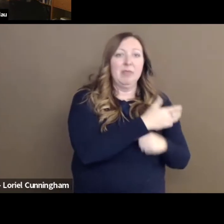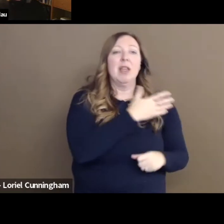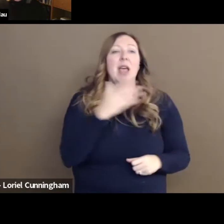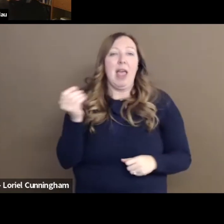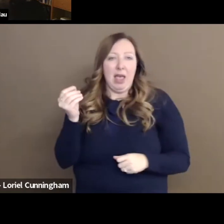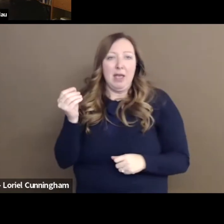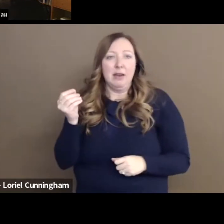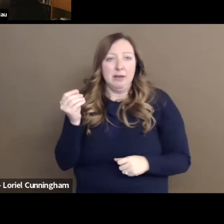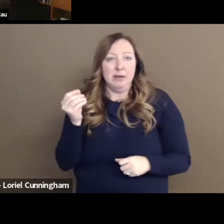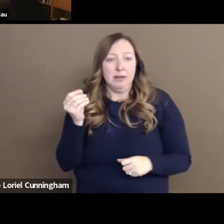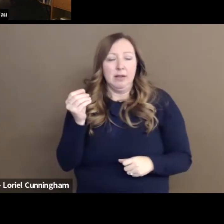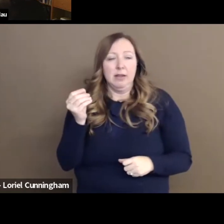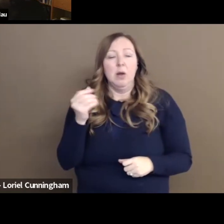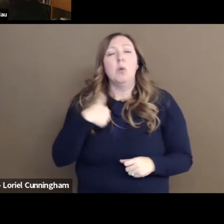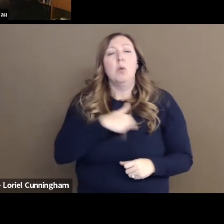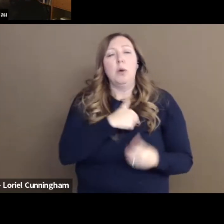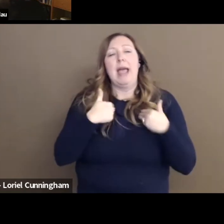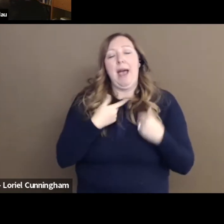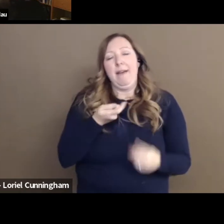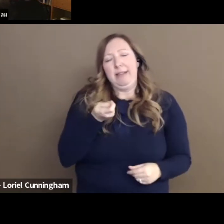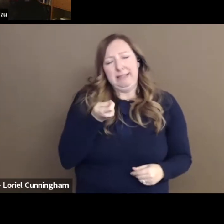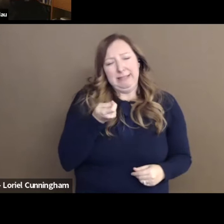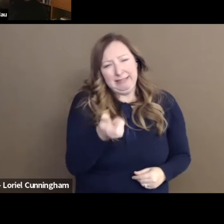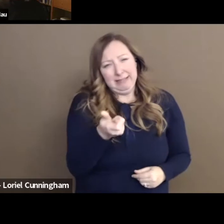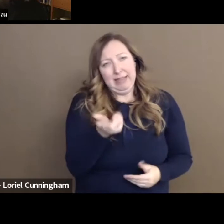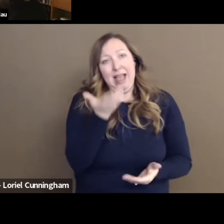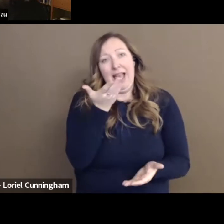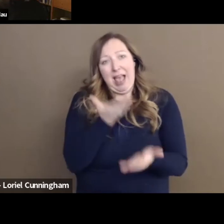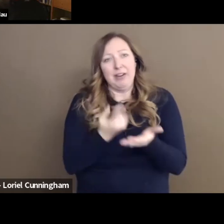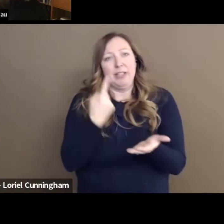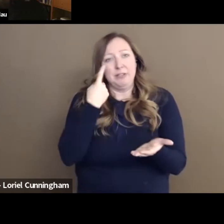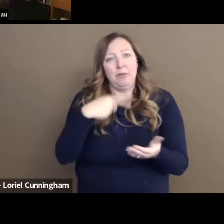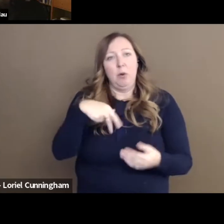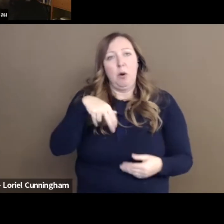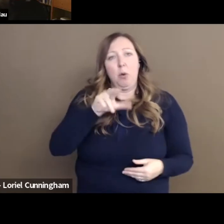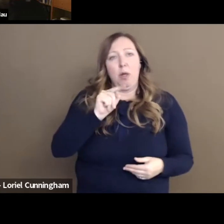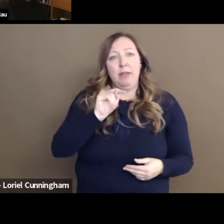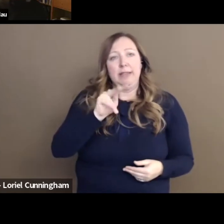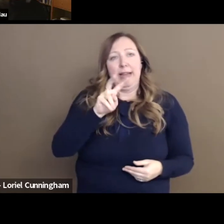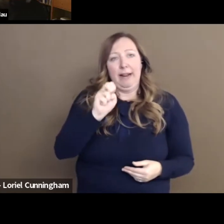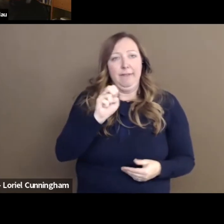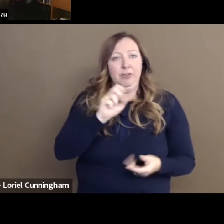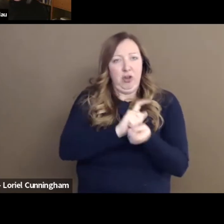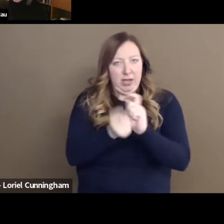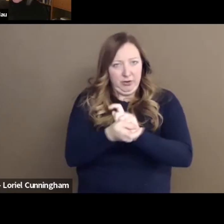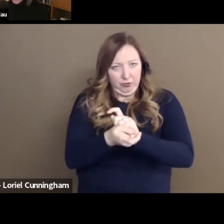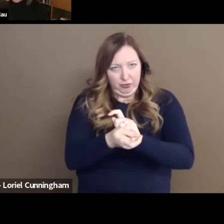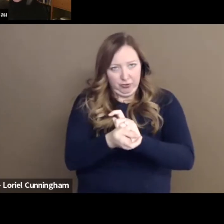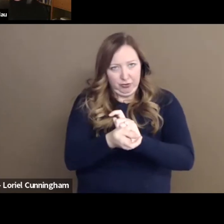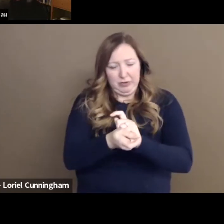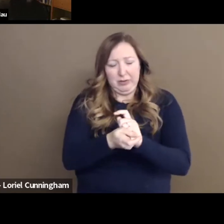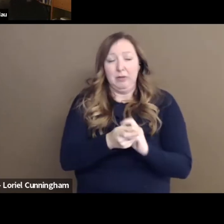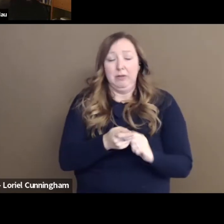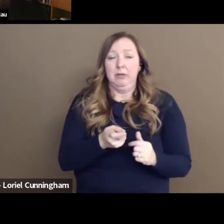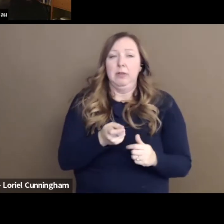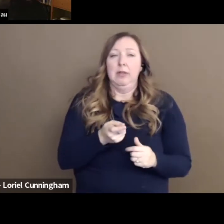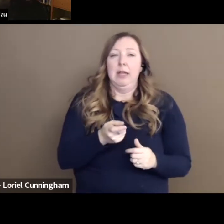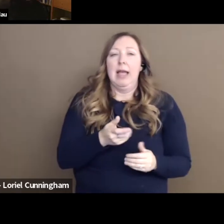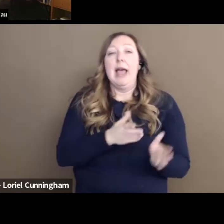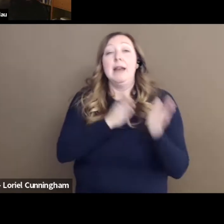very little evidence for qualitative change probably no evidence and